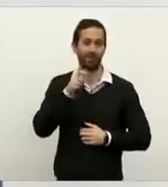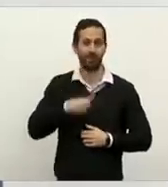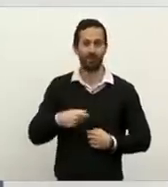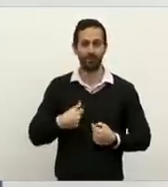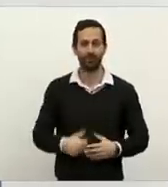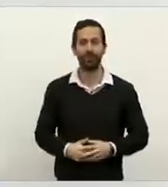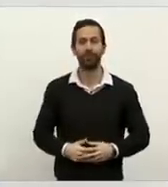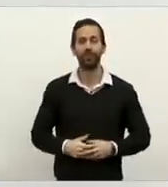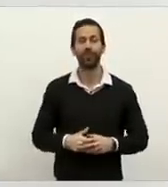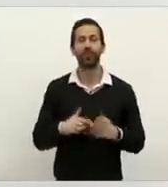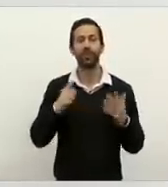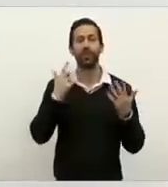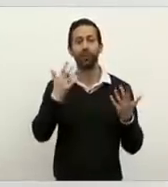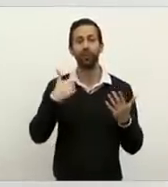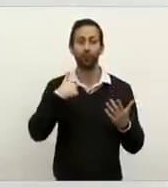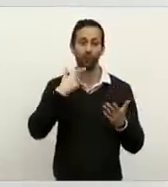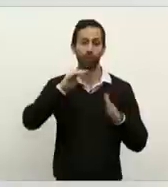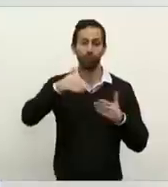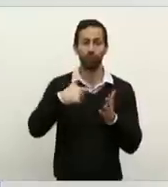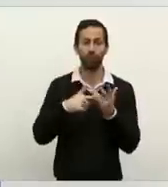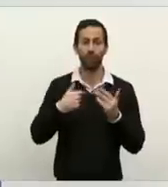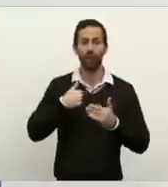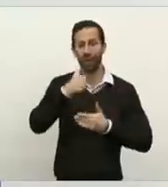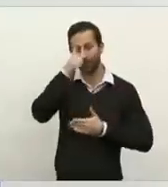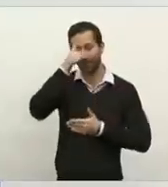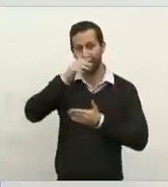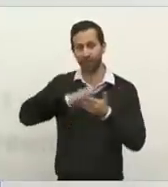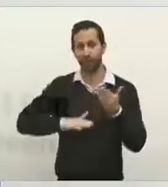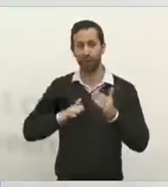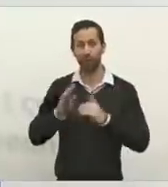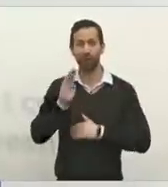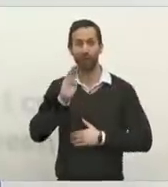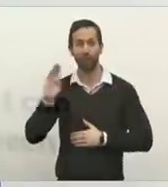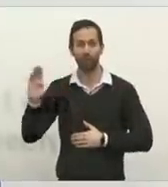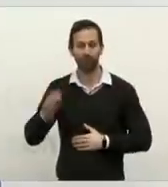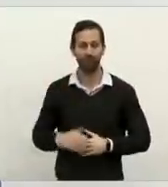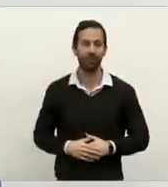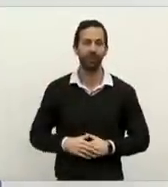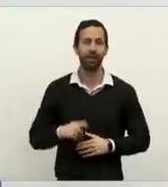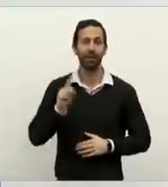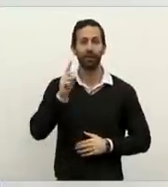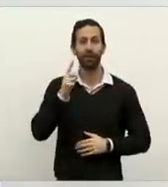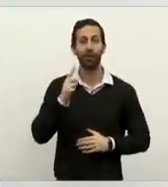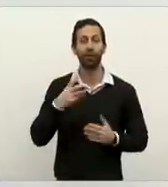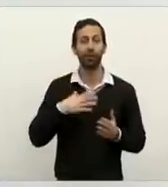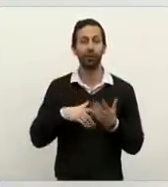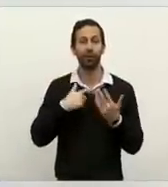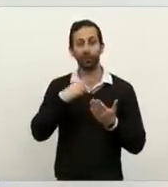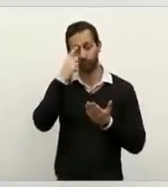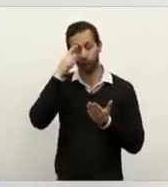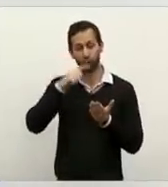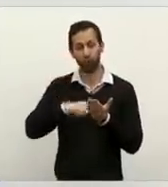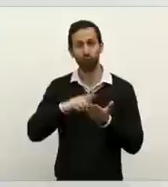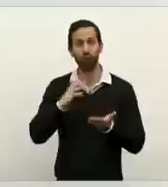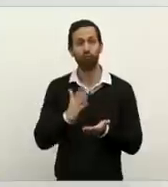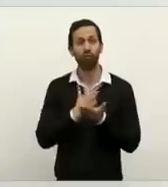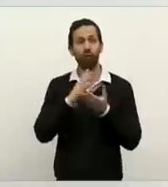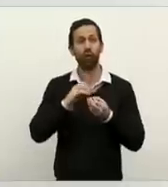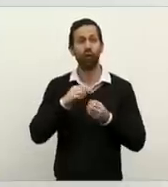Shortly, I'll introduce you to our expert panel, but I'd like to first start by acknowledging the traditional owners of the land